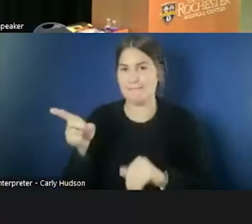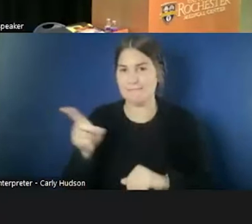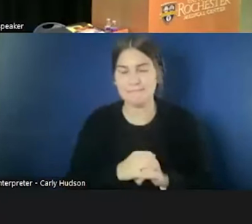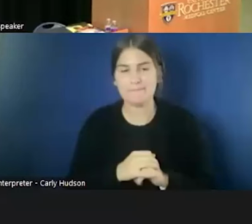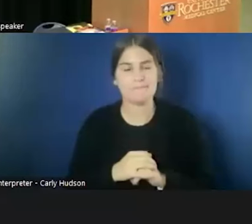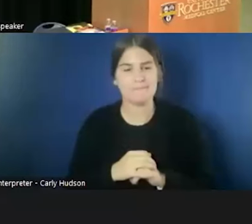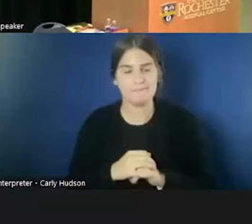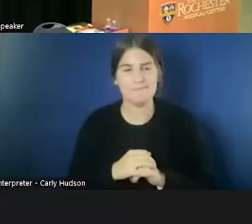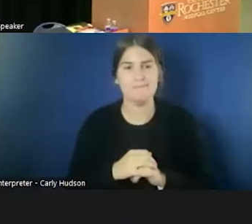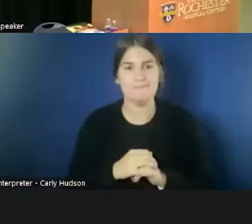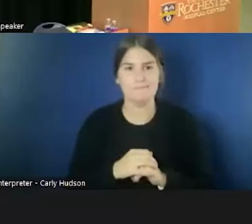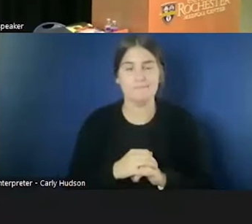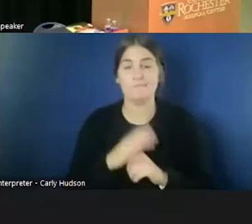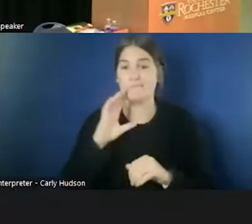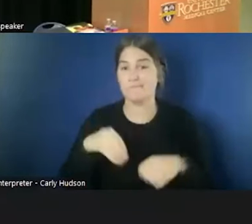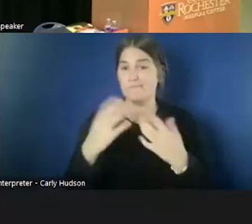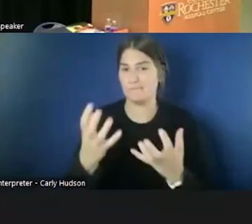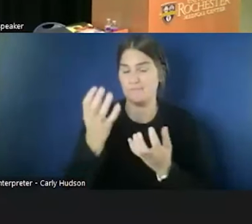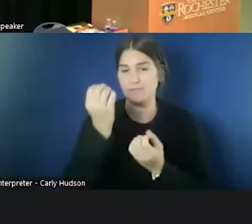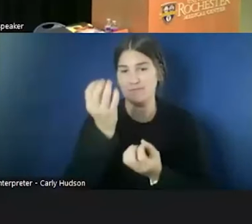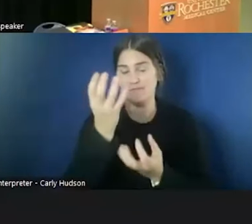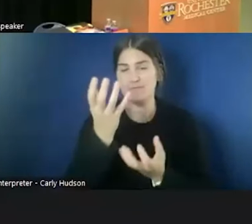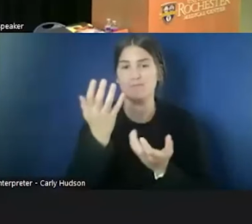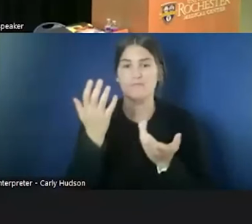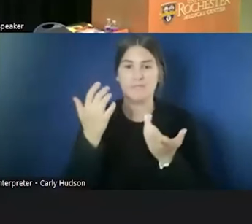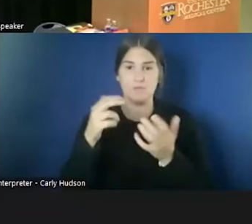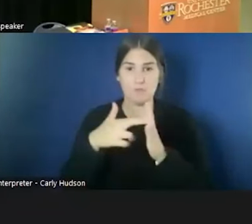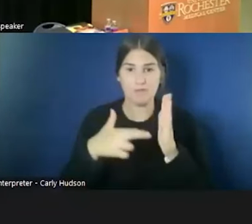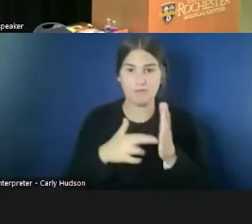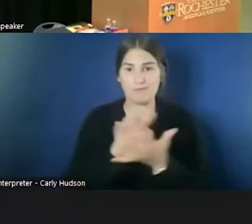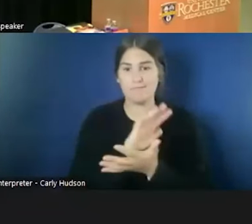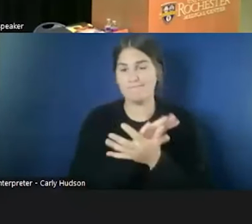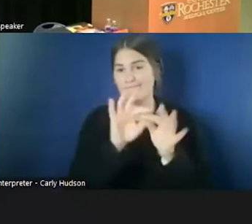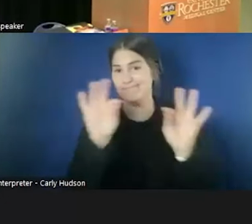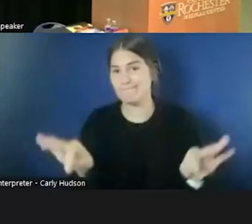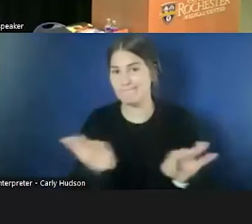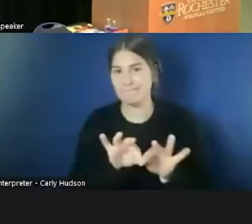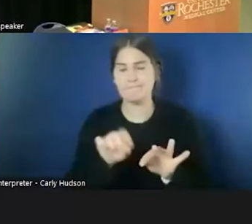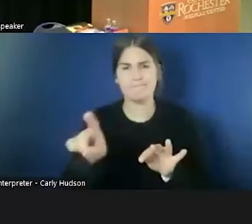and providing individuals with registration forms so that they can give us information on